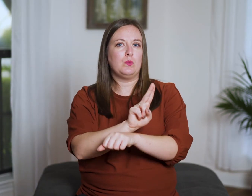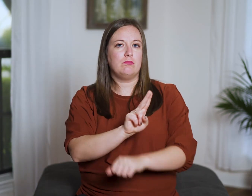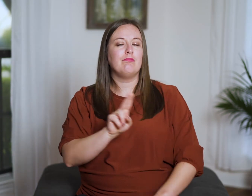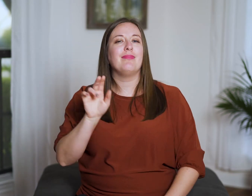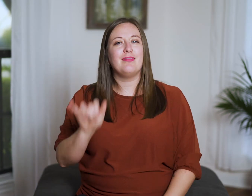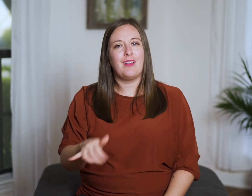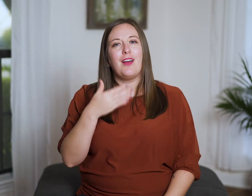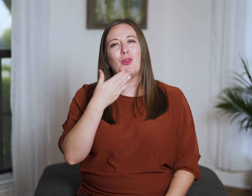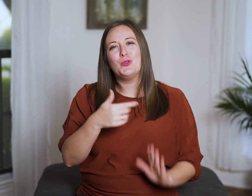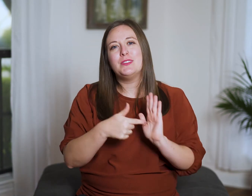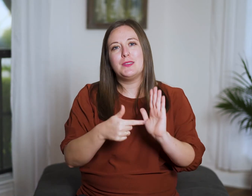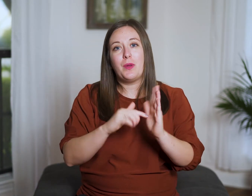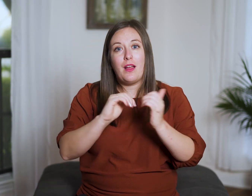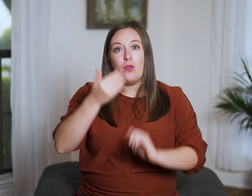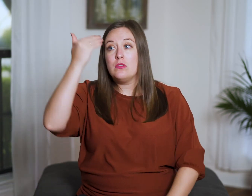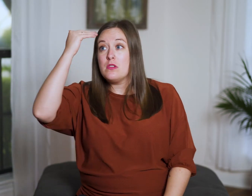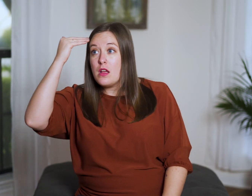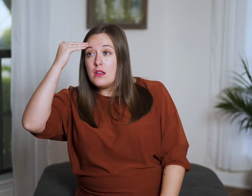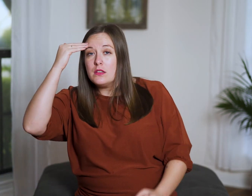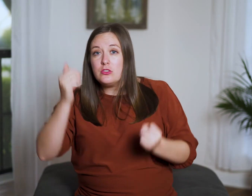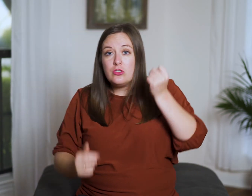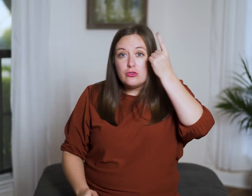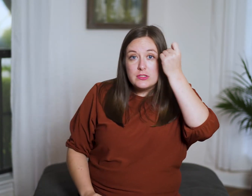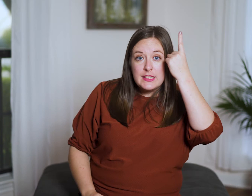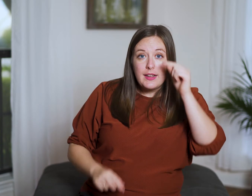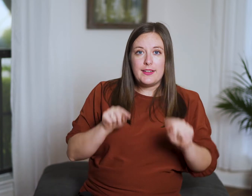This is a good example of how knowledge and understanding